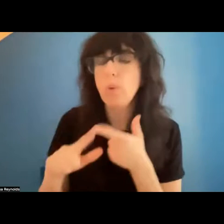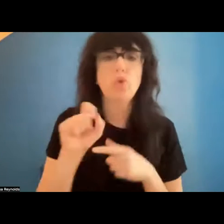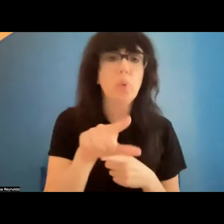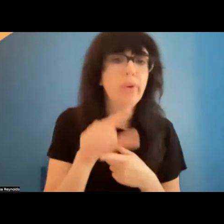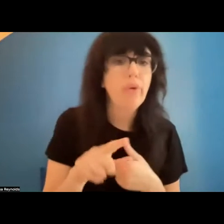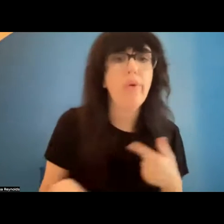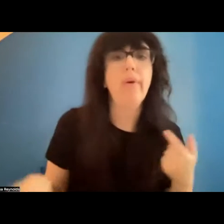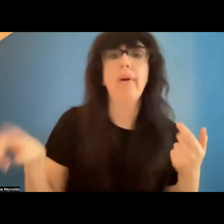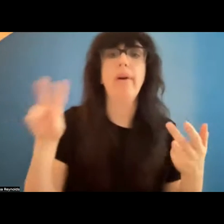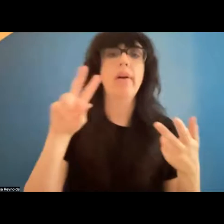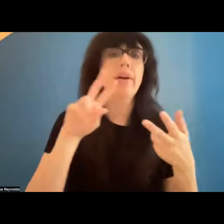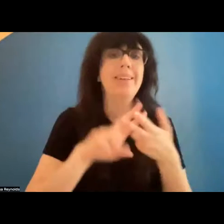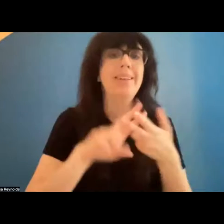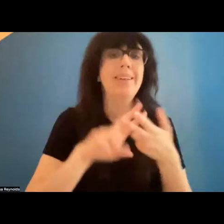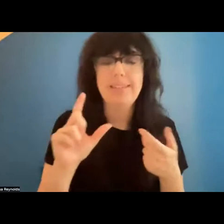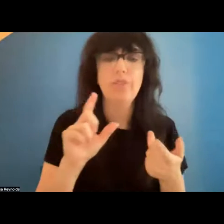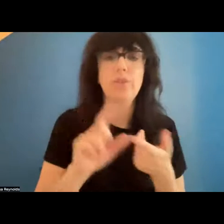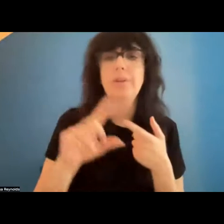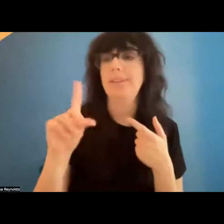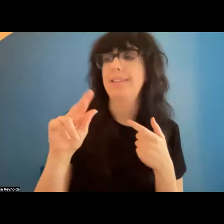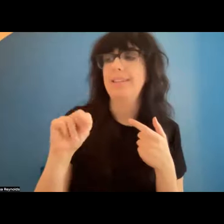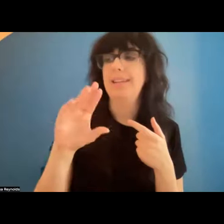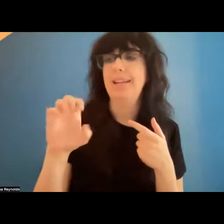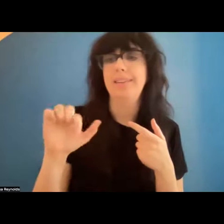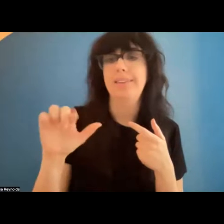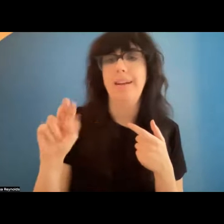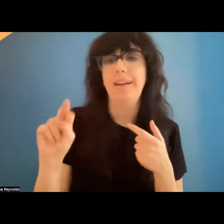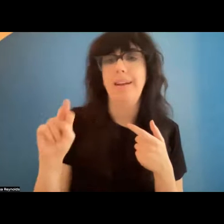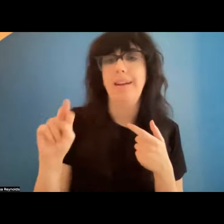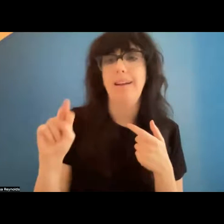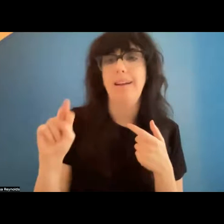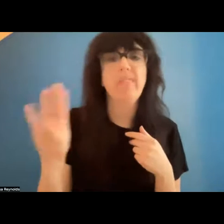Instagram @dance.nyc and Facebook Dance/NYC